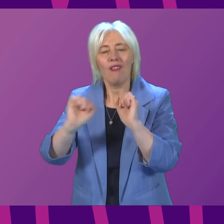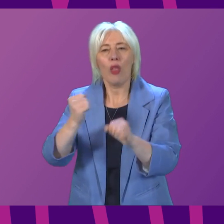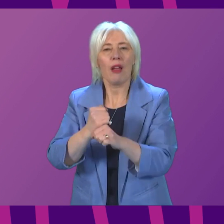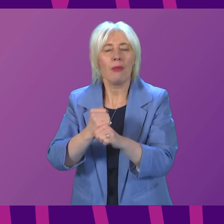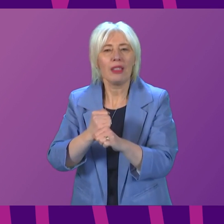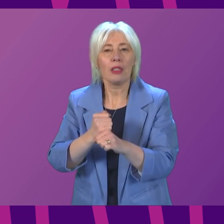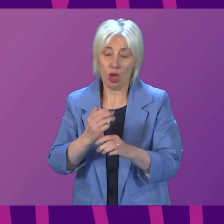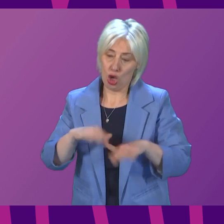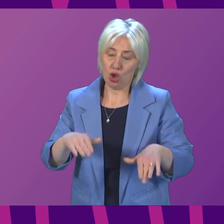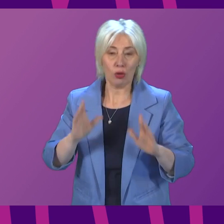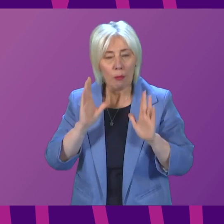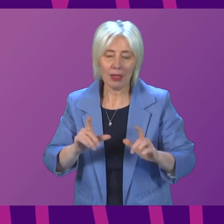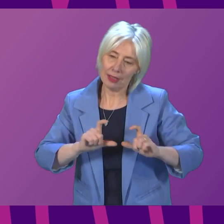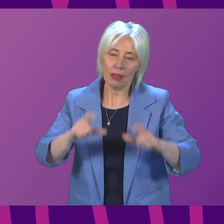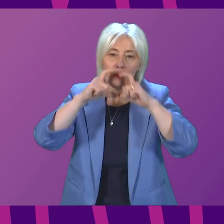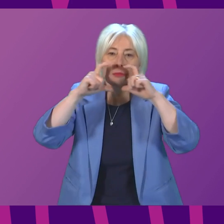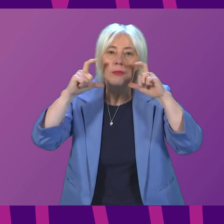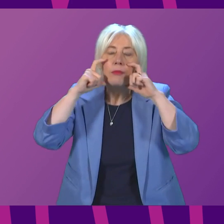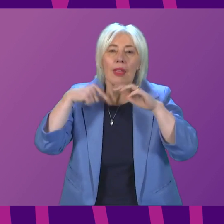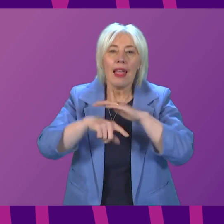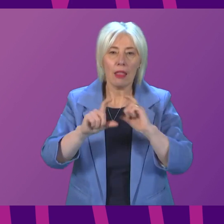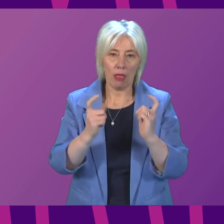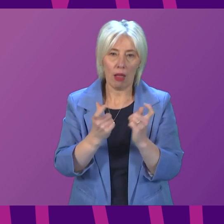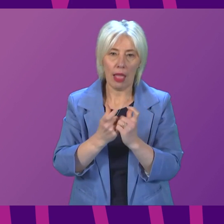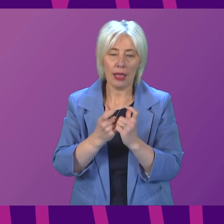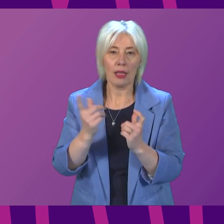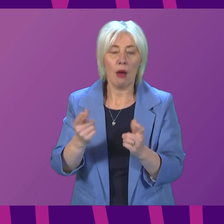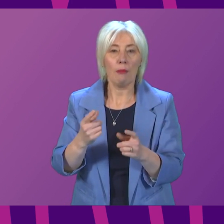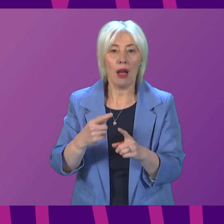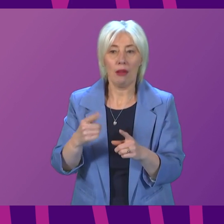Government. Kids still have to wear face masks in the classroom when the requirement has been lifted elsewhere.